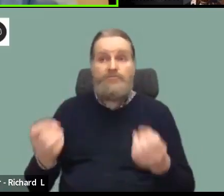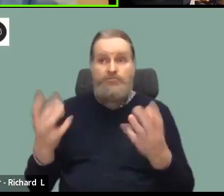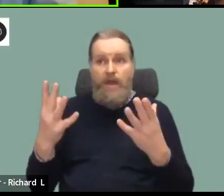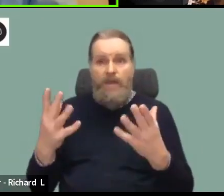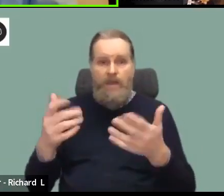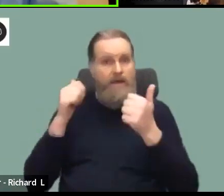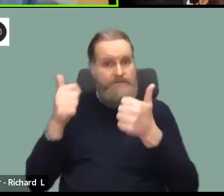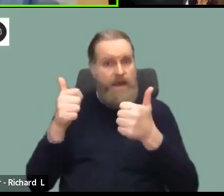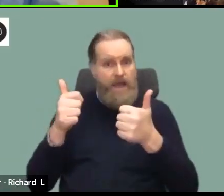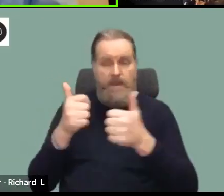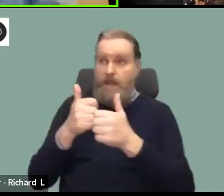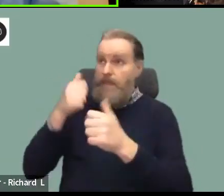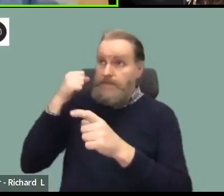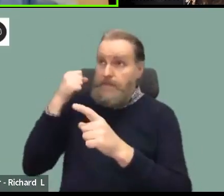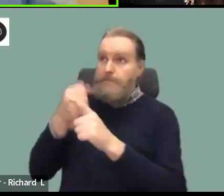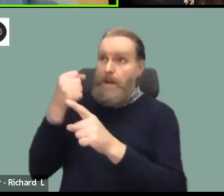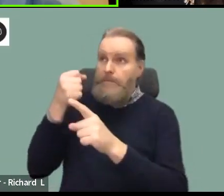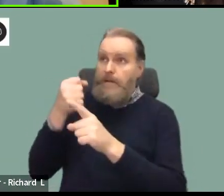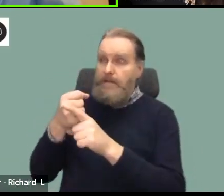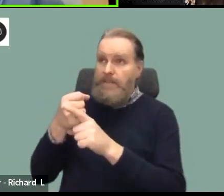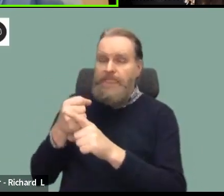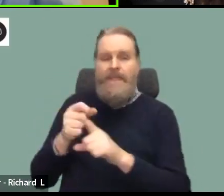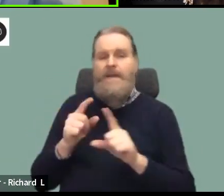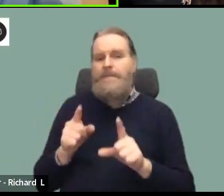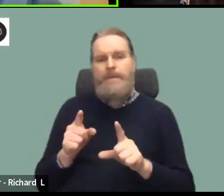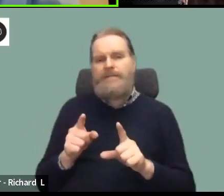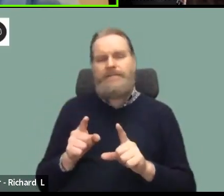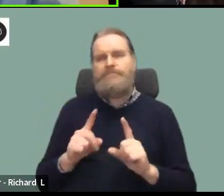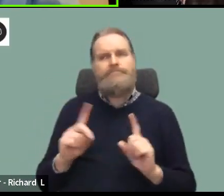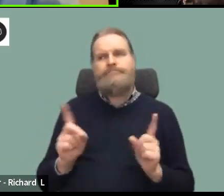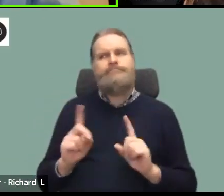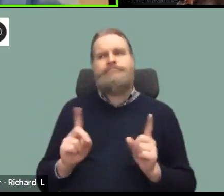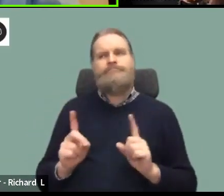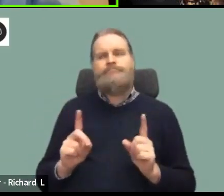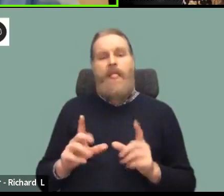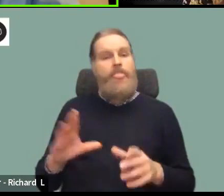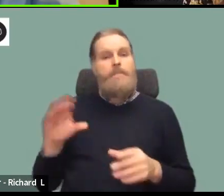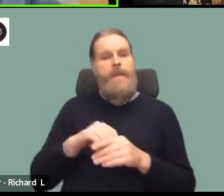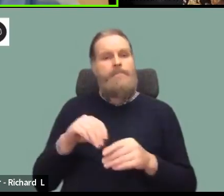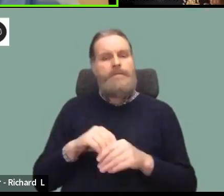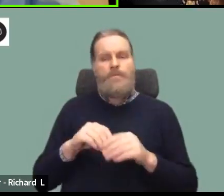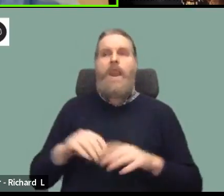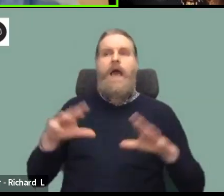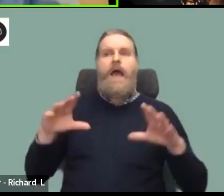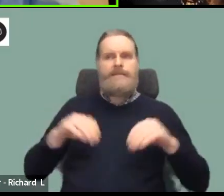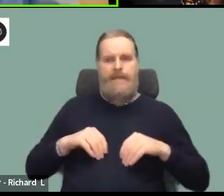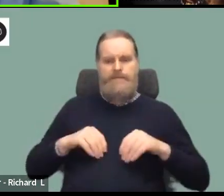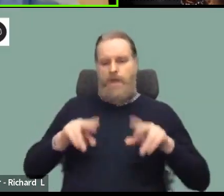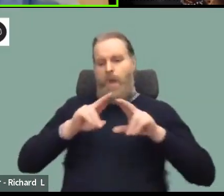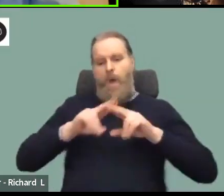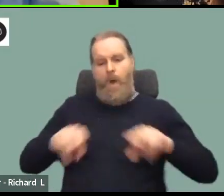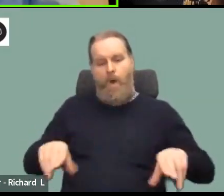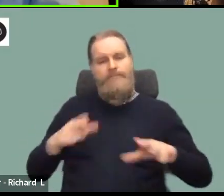be that is the best way to go because that has the hardest hitting because that has the hardest hitting effect. But nobody has ever in But nobody has ever indicated to us that the members of we wrap